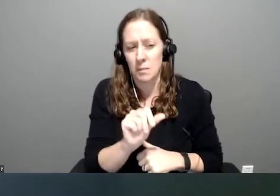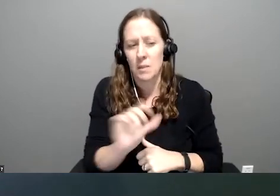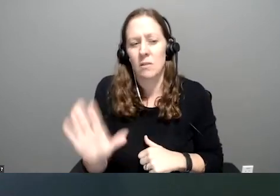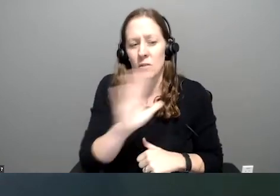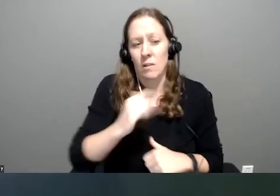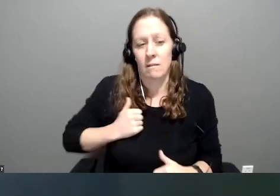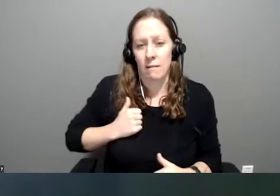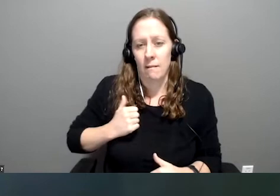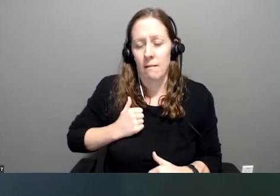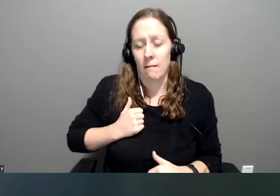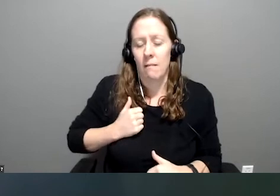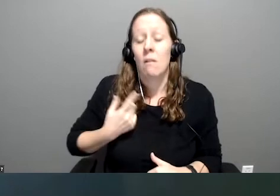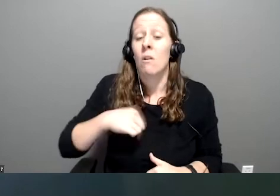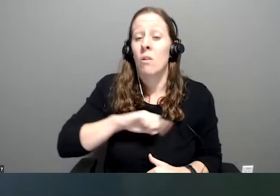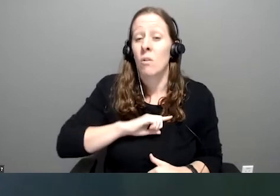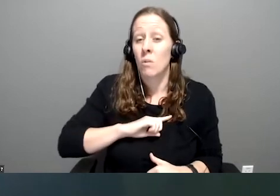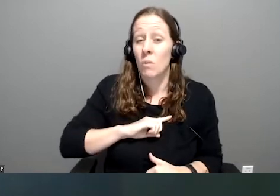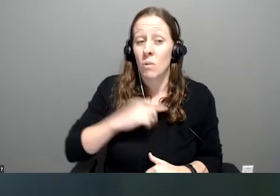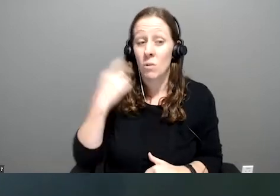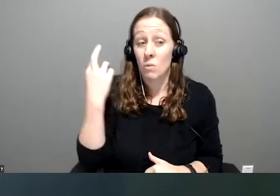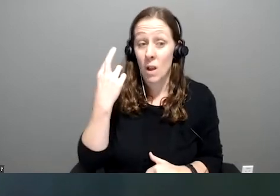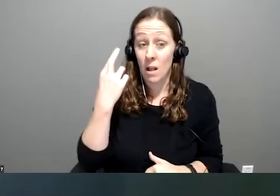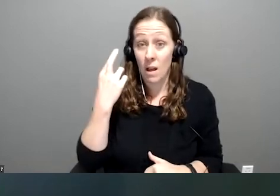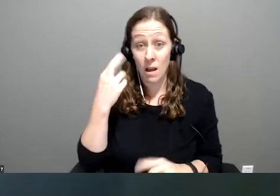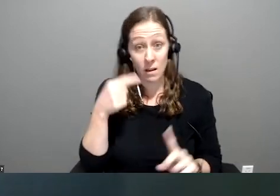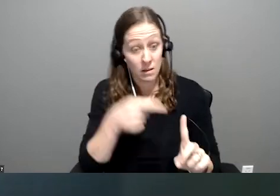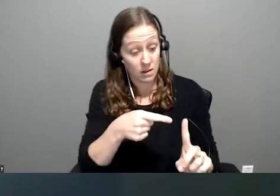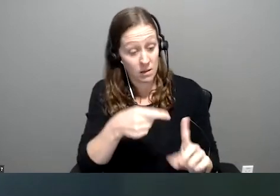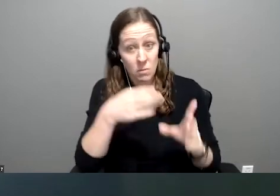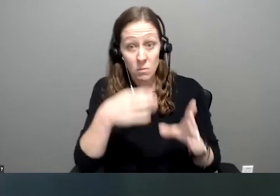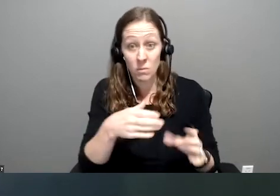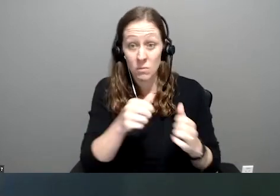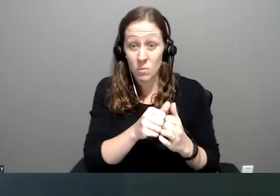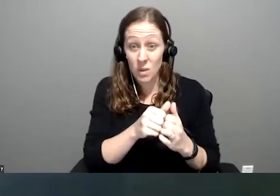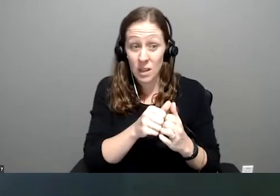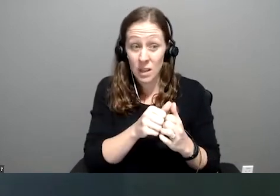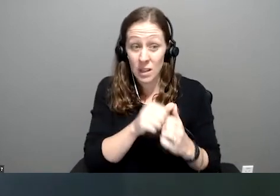we realize that it is not only the job seeker with a disability who needs to be trained and